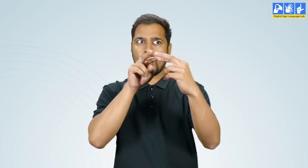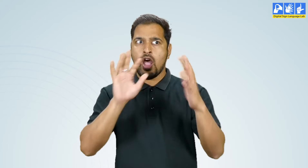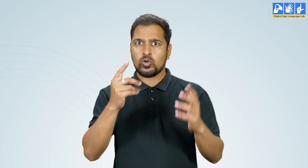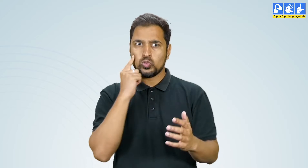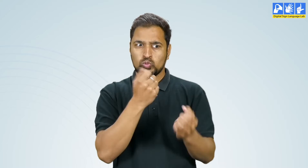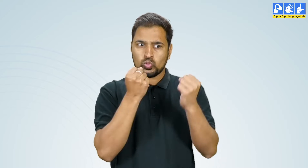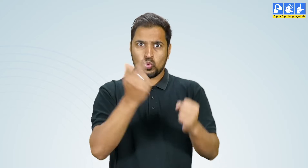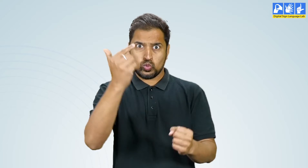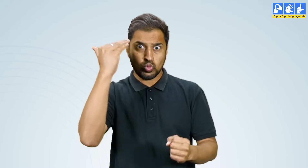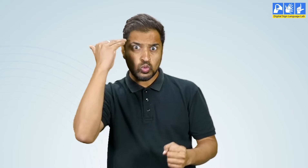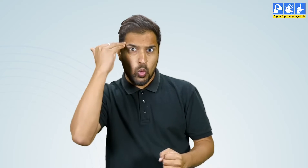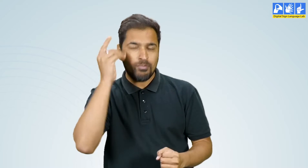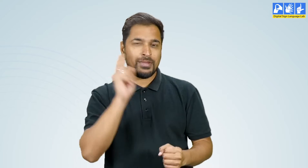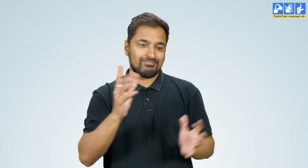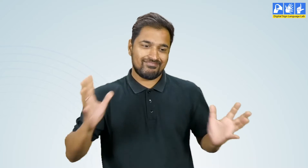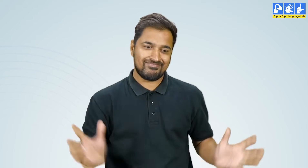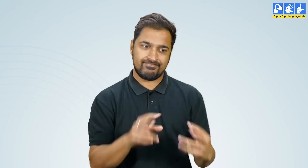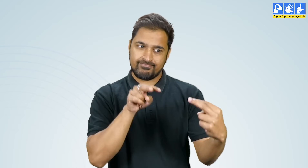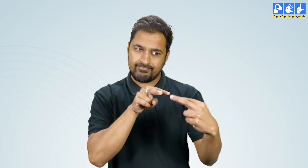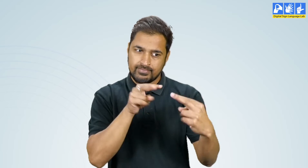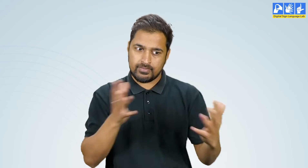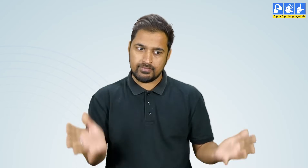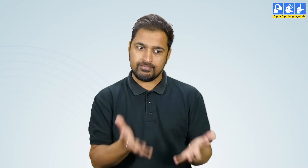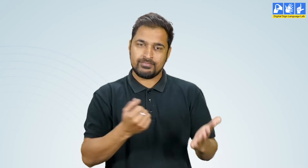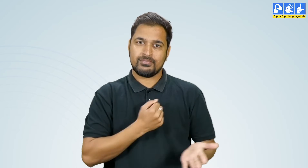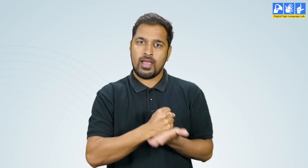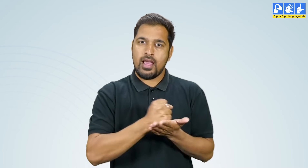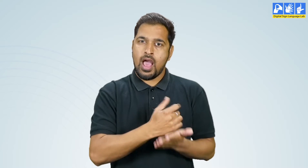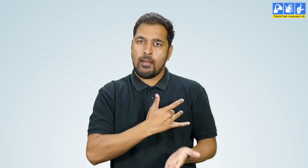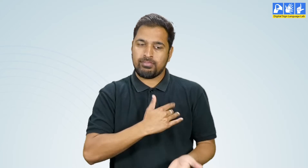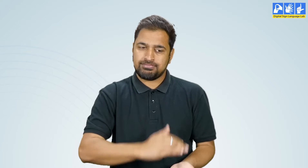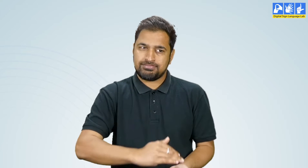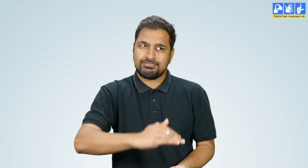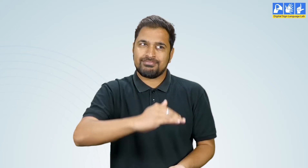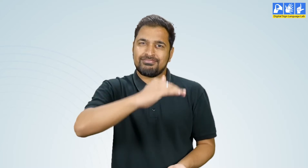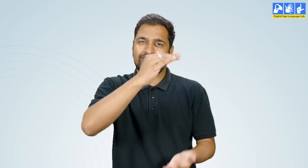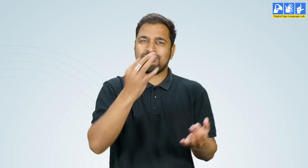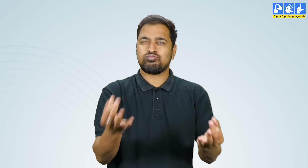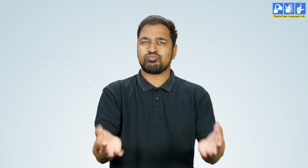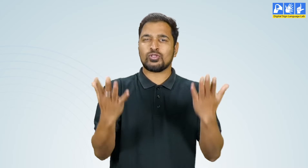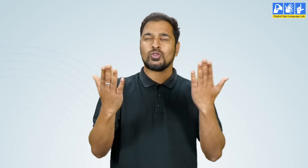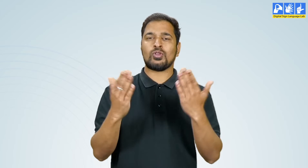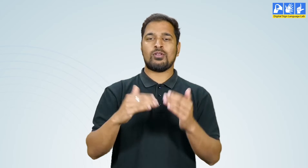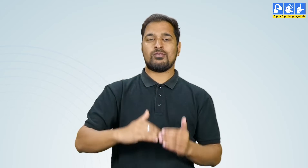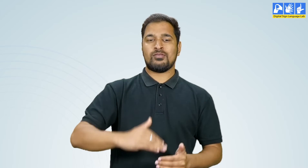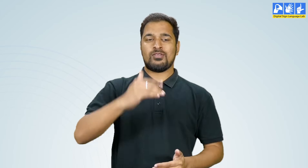to develop their eye gaze and make their habit while growing up,